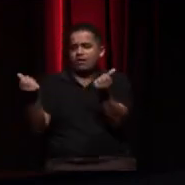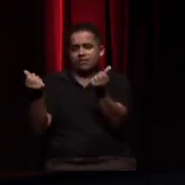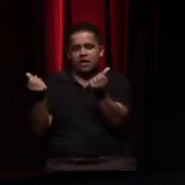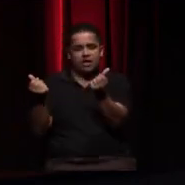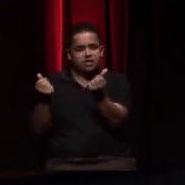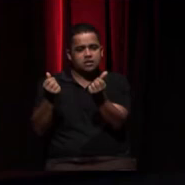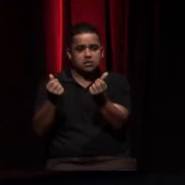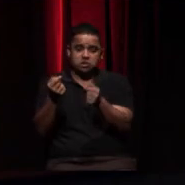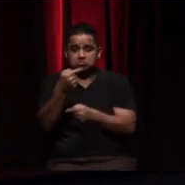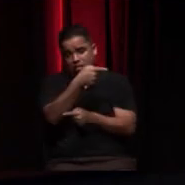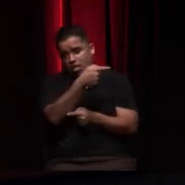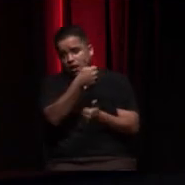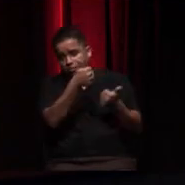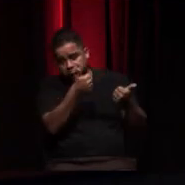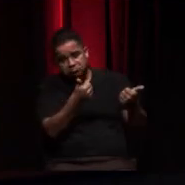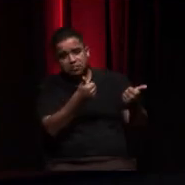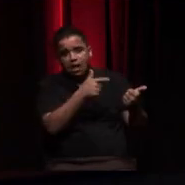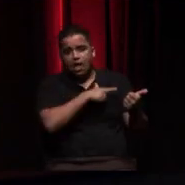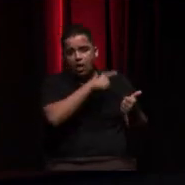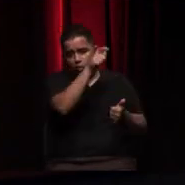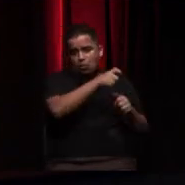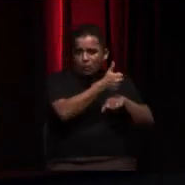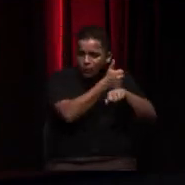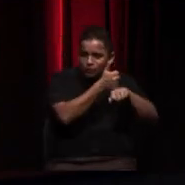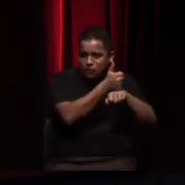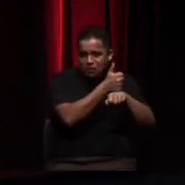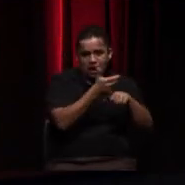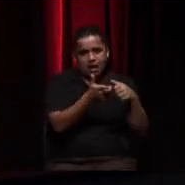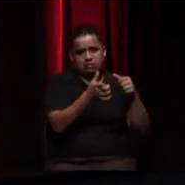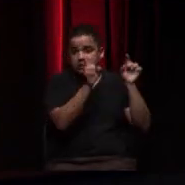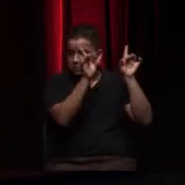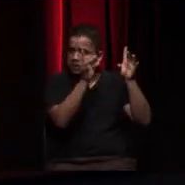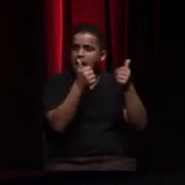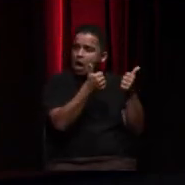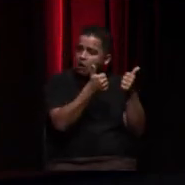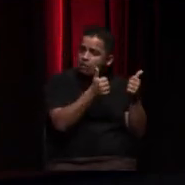a special kind of professional, and some qualities make up